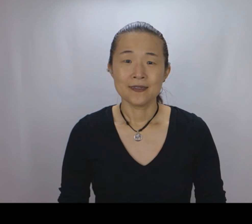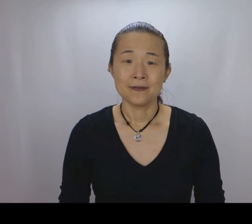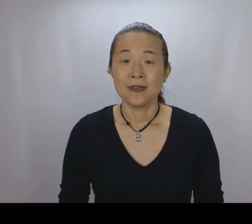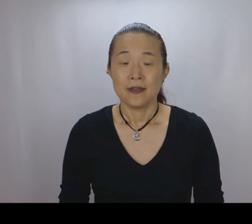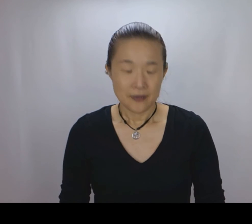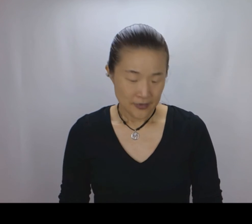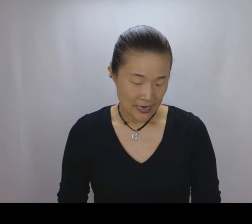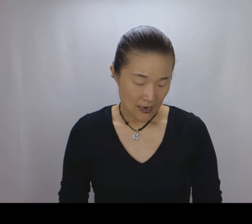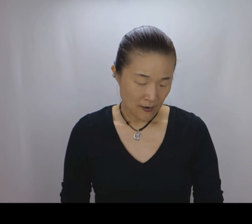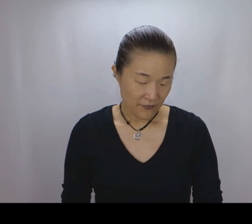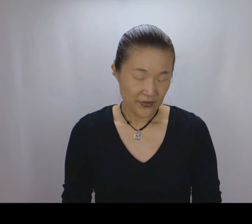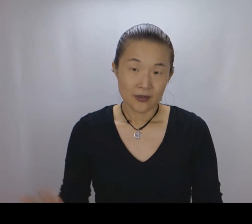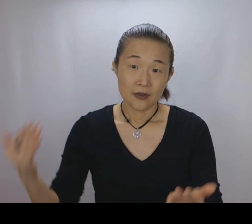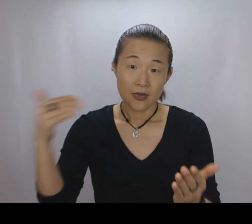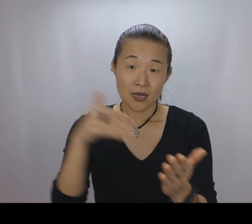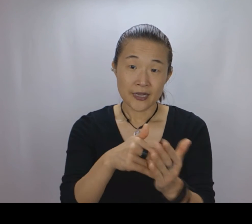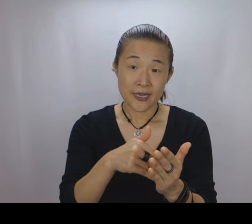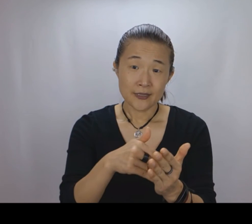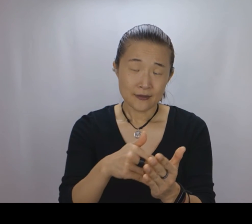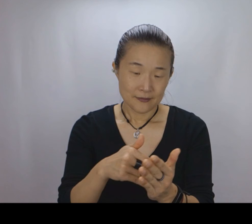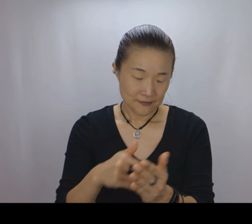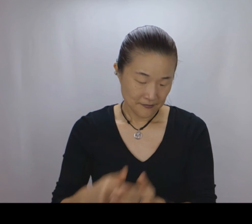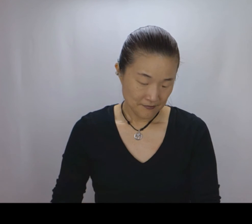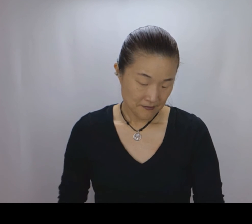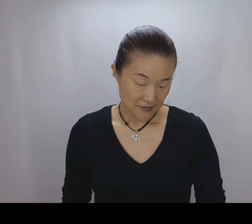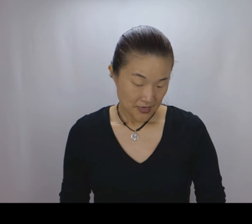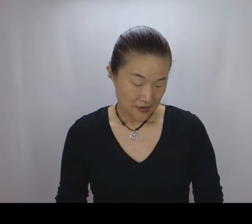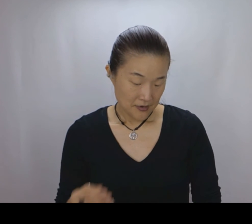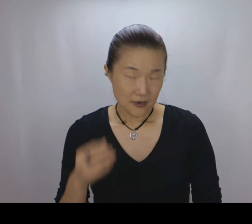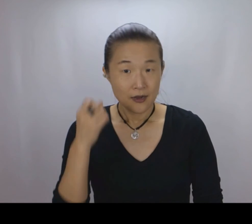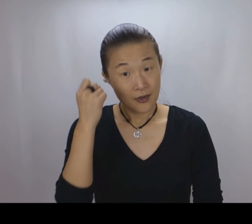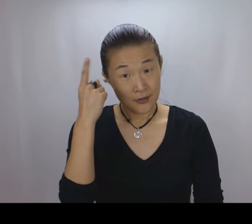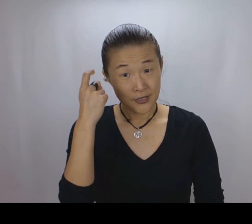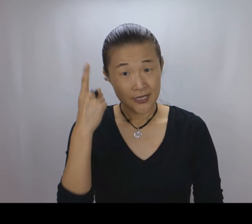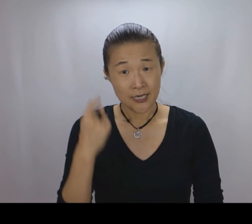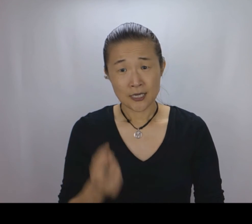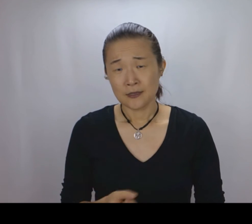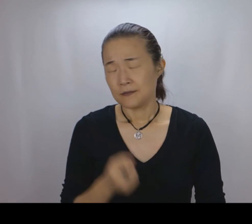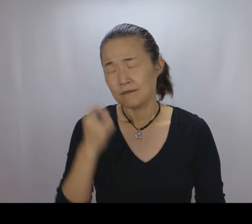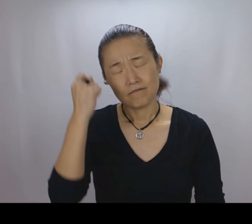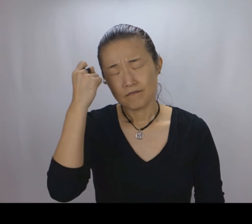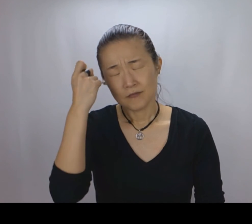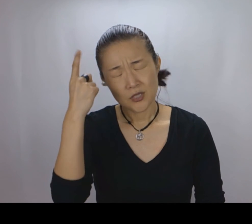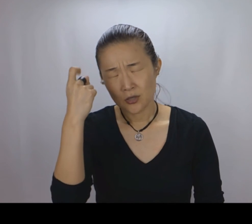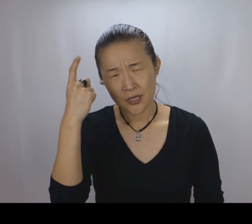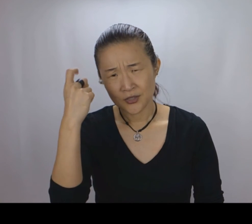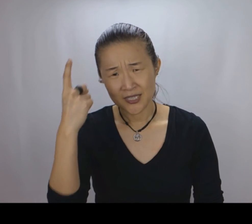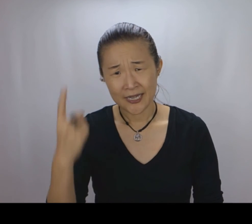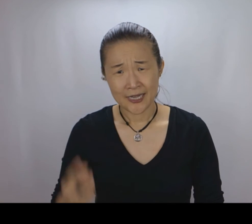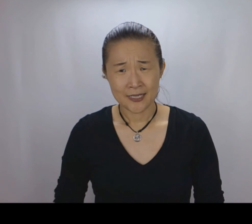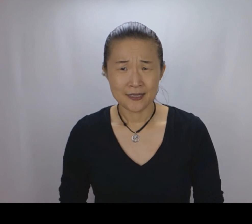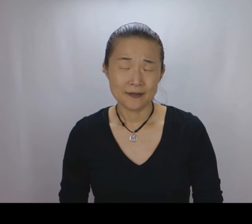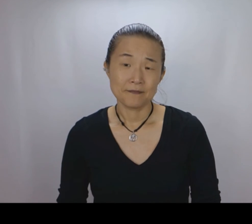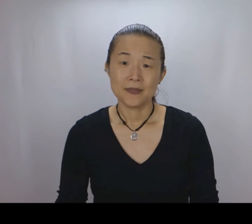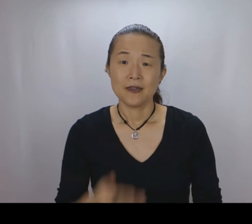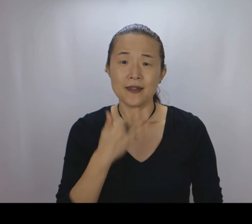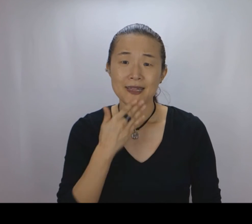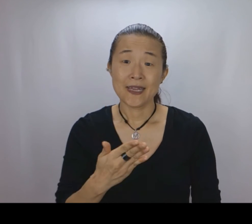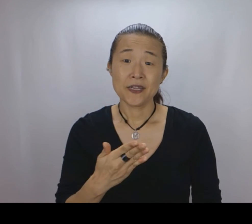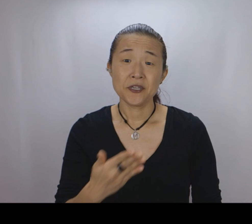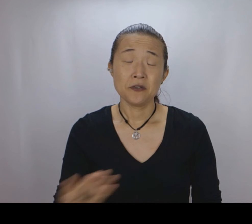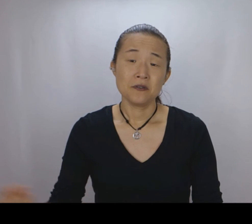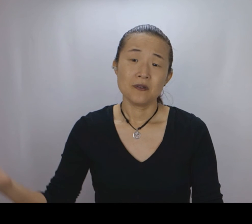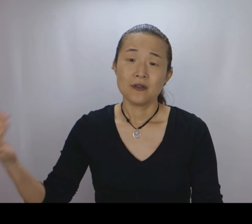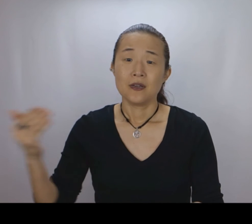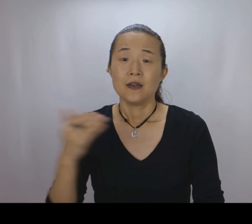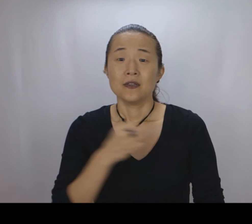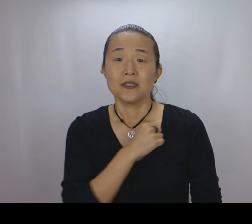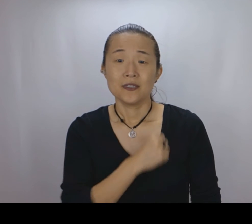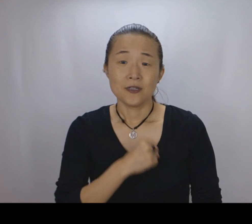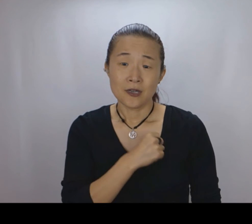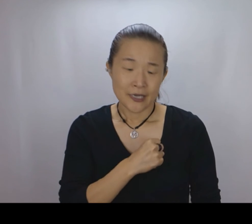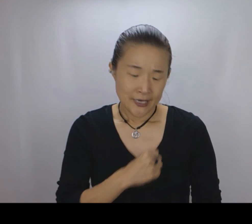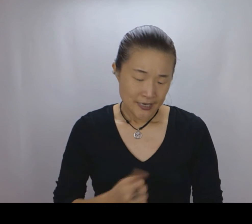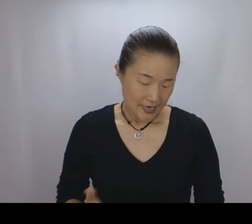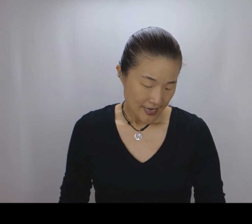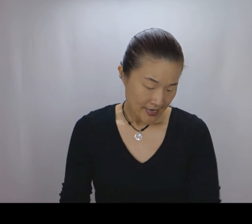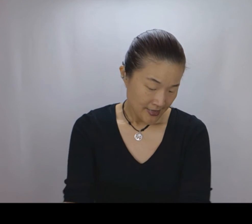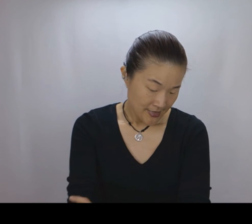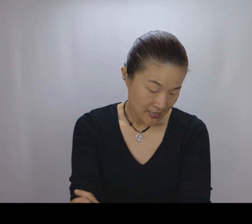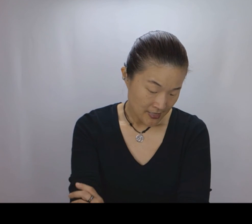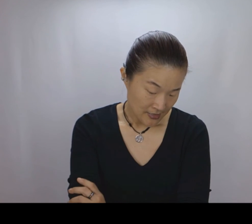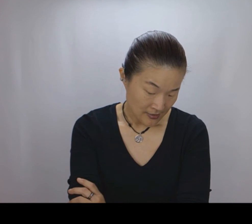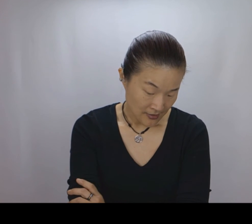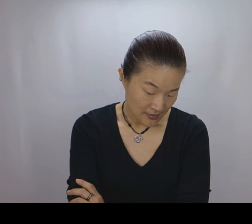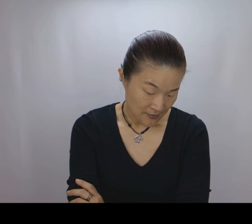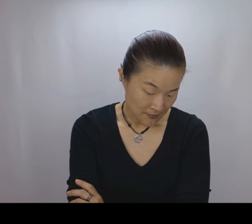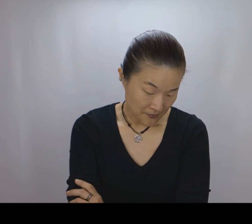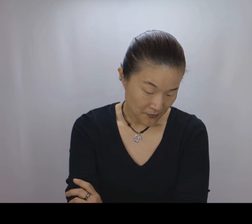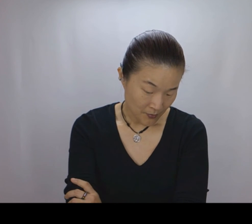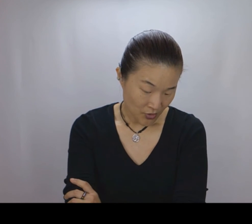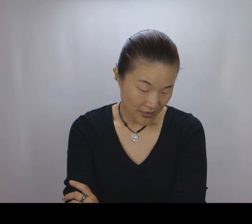So you have again, understand, don't understand, thank you, sorry, and then one more